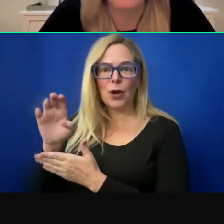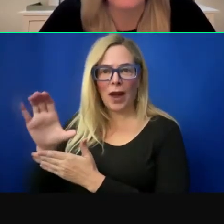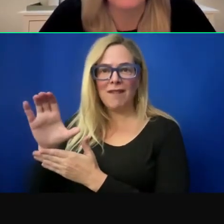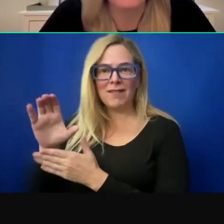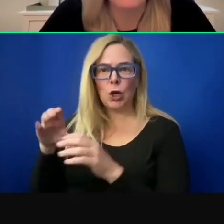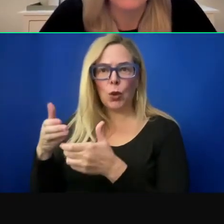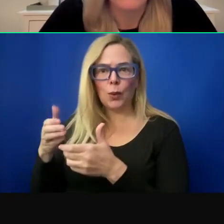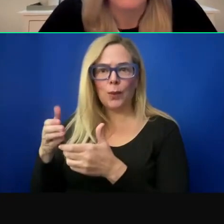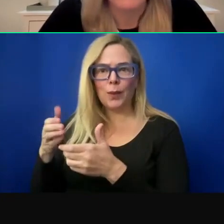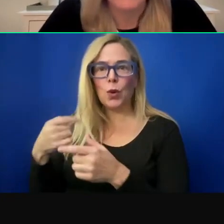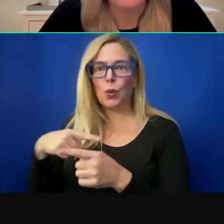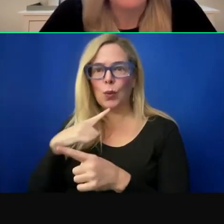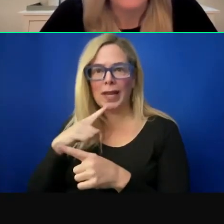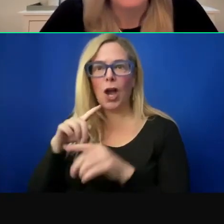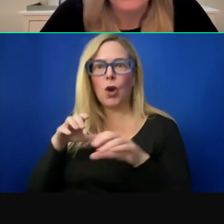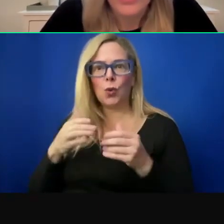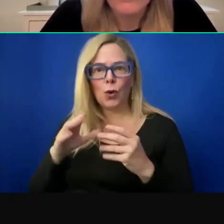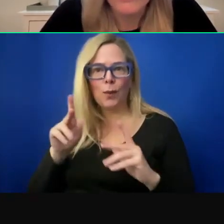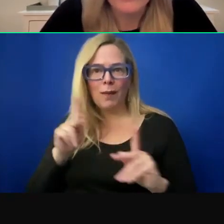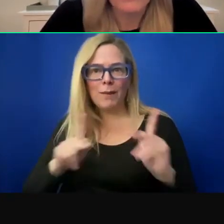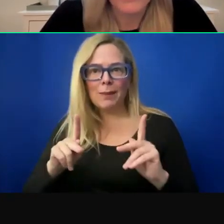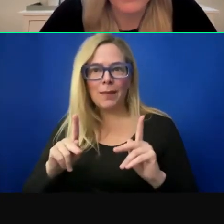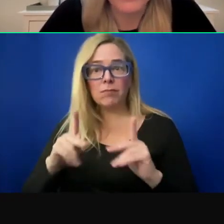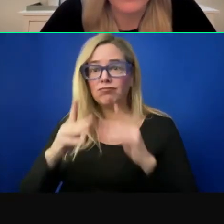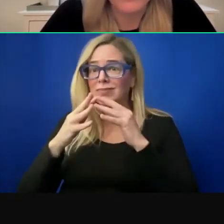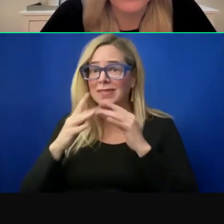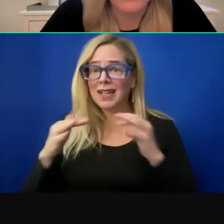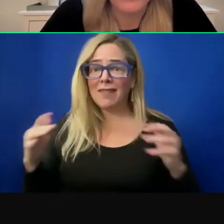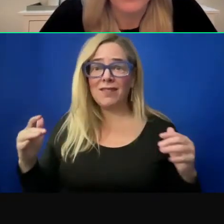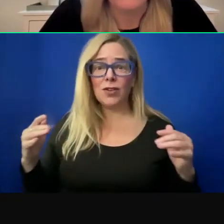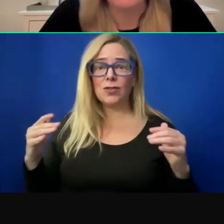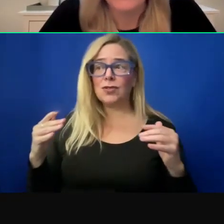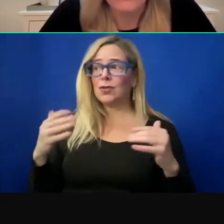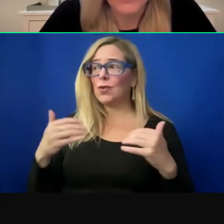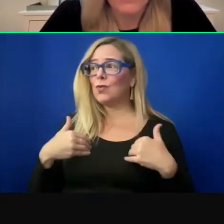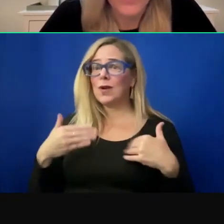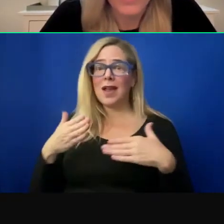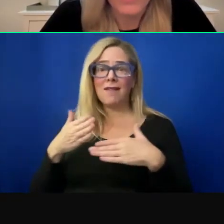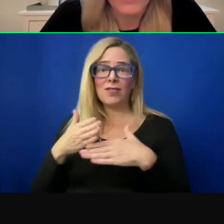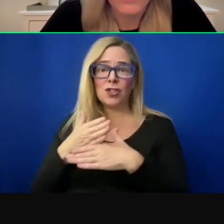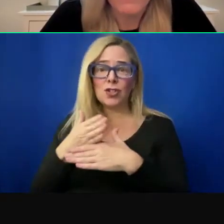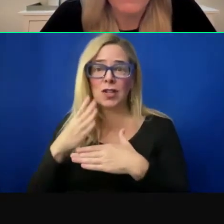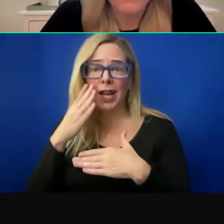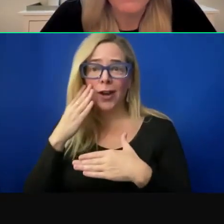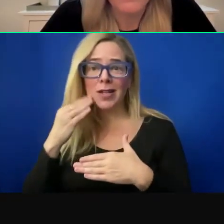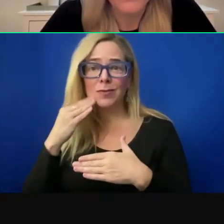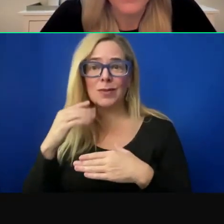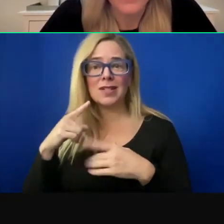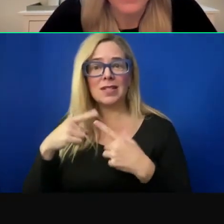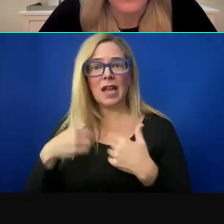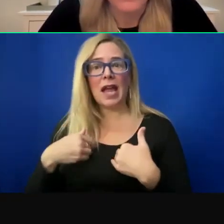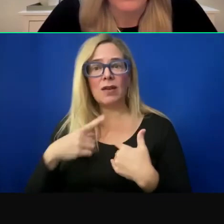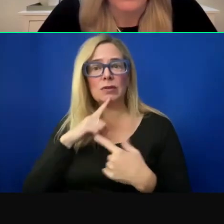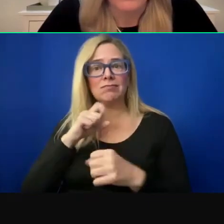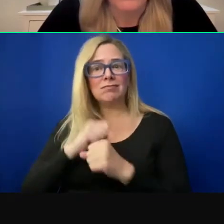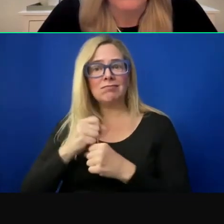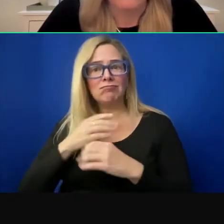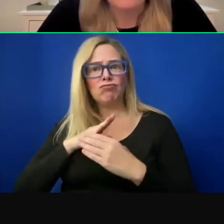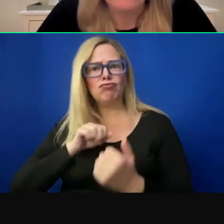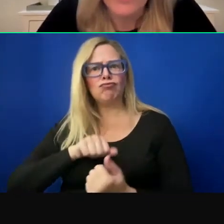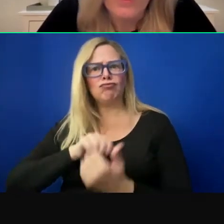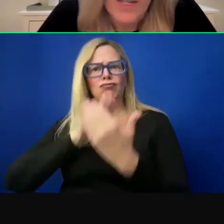of people that have shared experiences and face unique barriers. The ways in which we